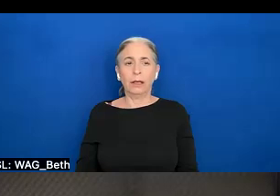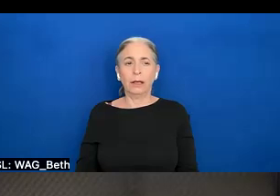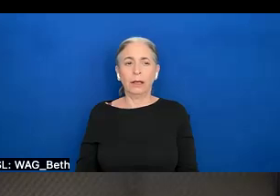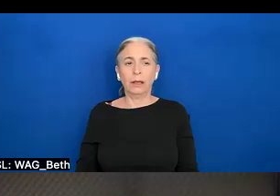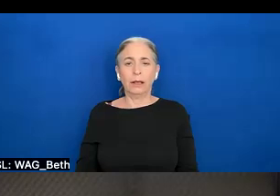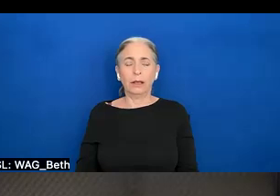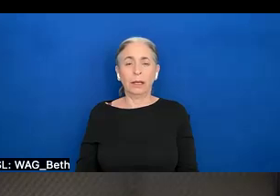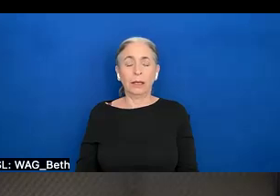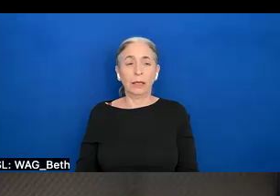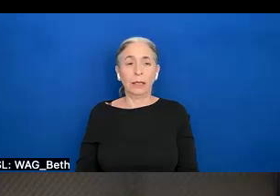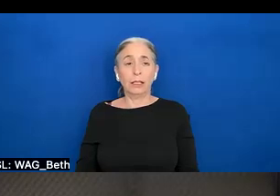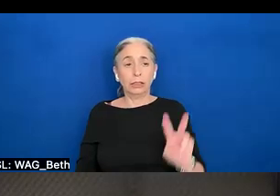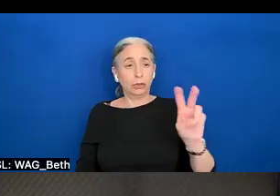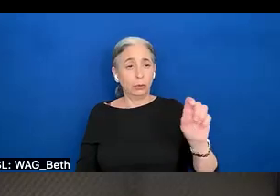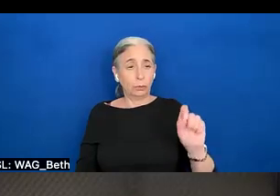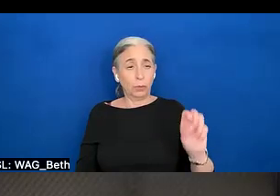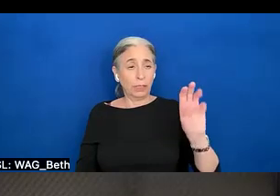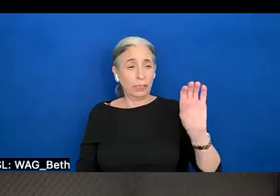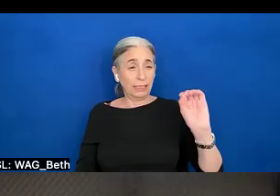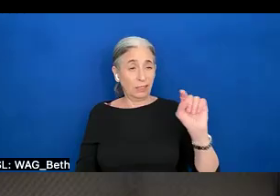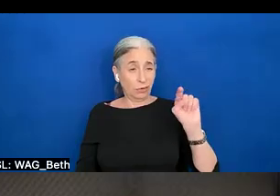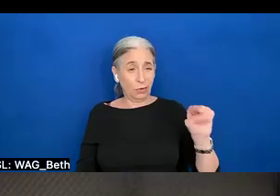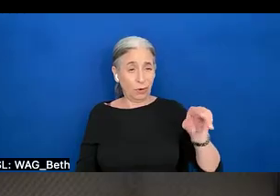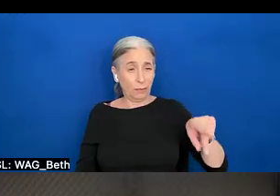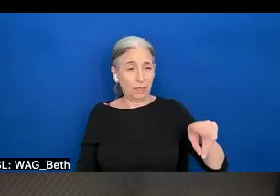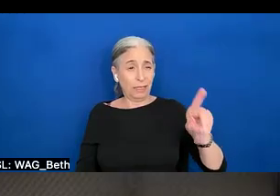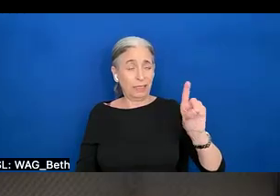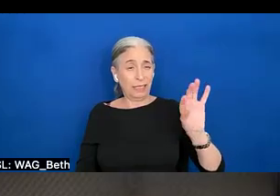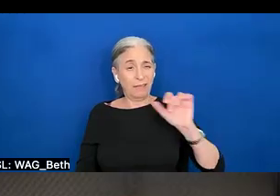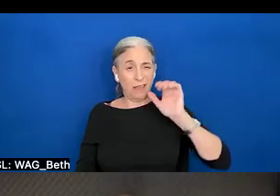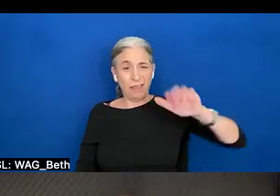PDF 2.0 is not yet diffused.